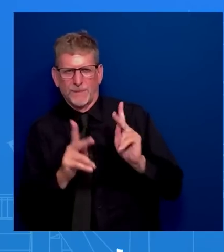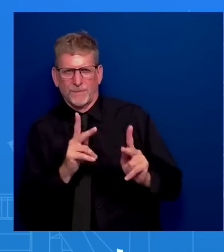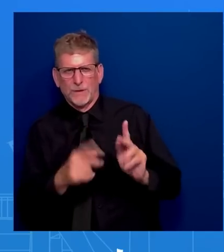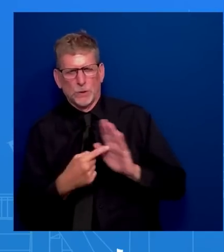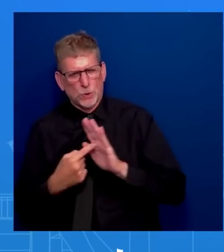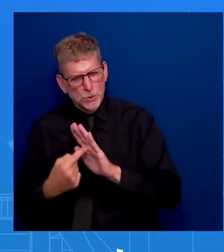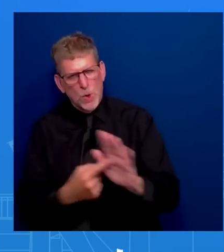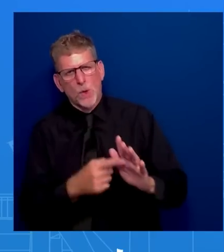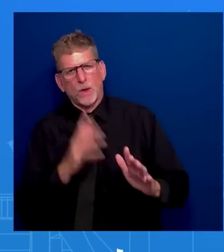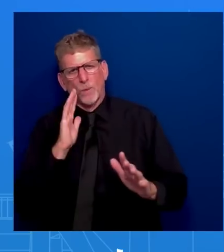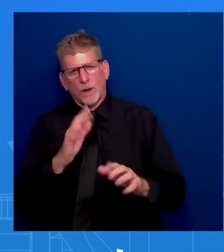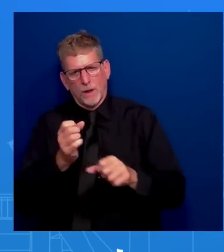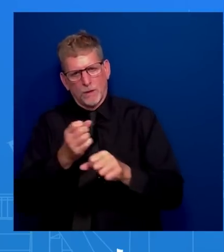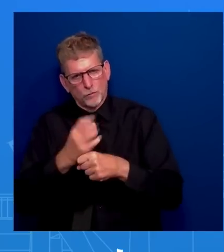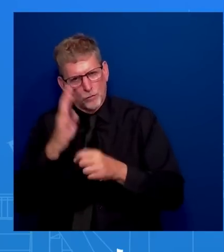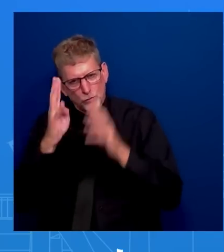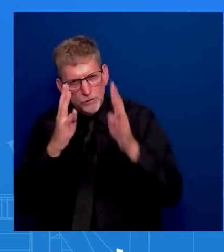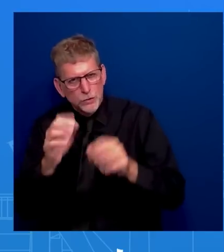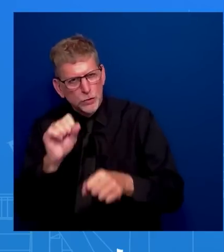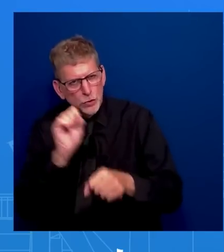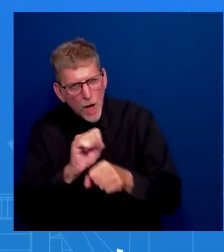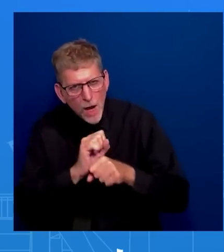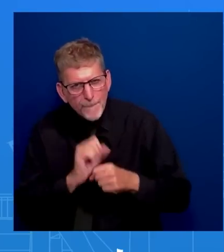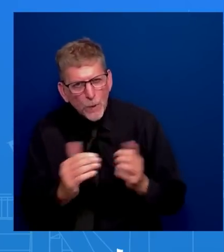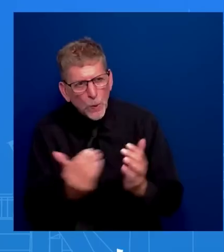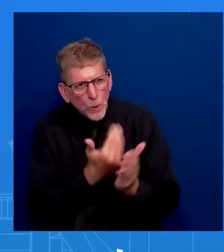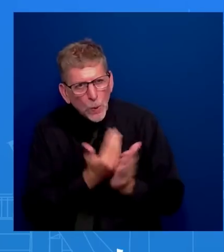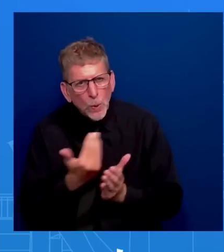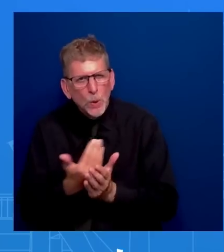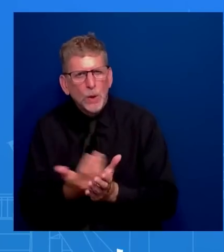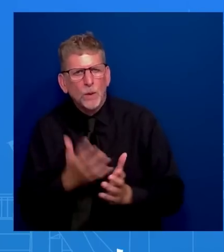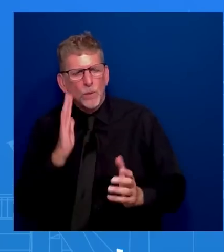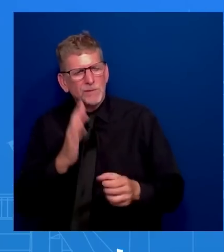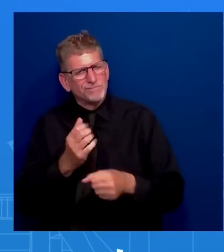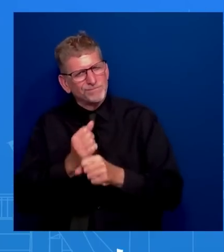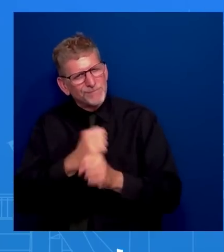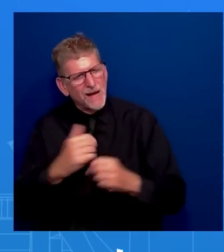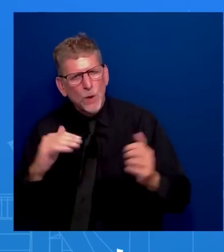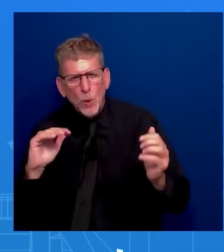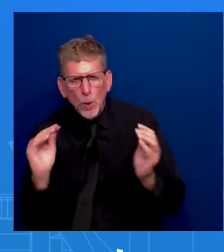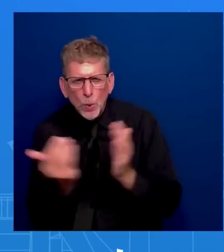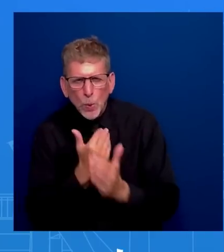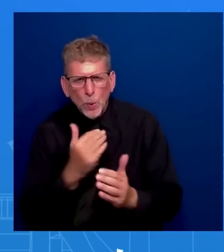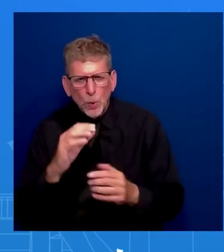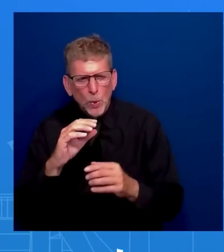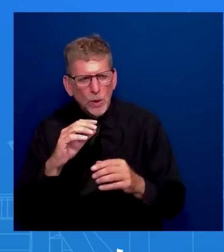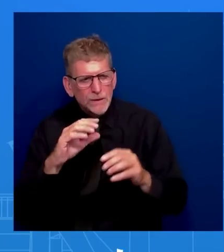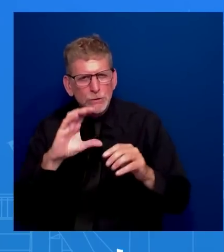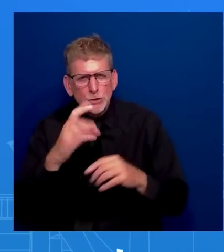And it's going to create those important chips. When you think about the automobiles, when you think about the smartphones --